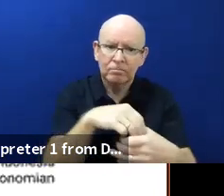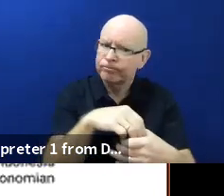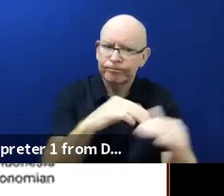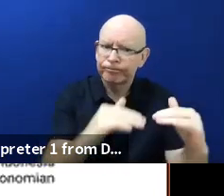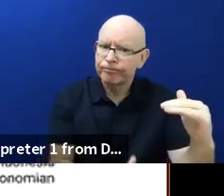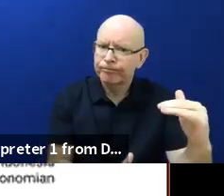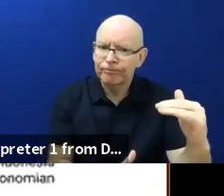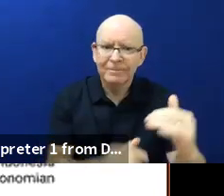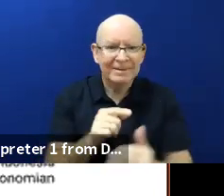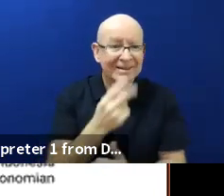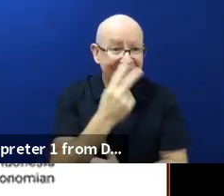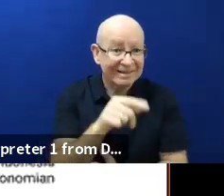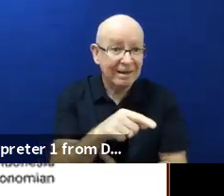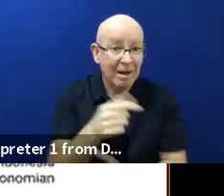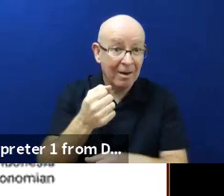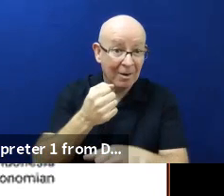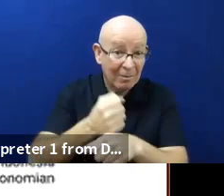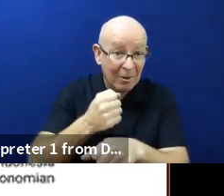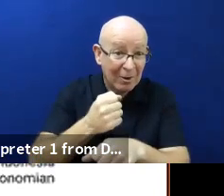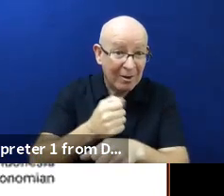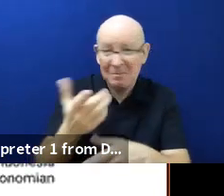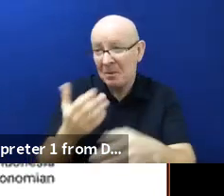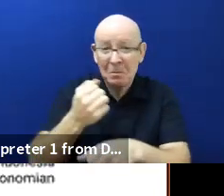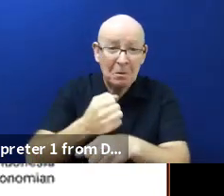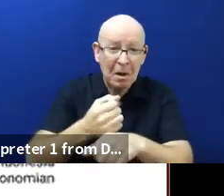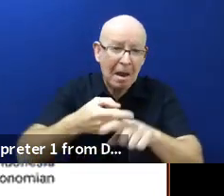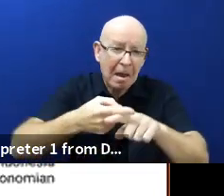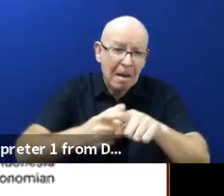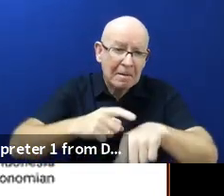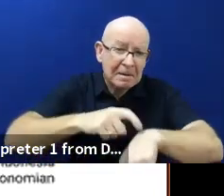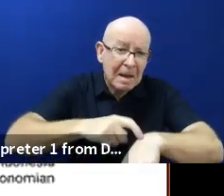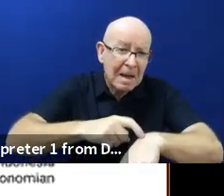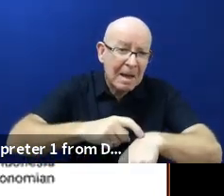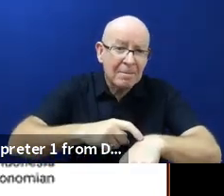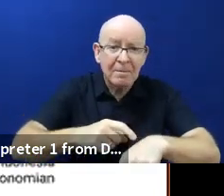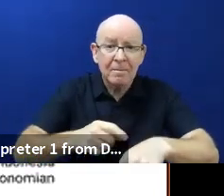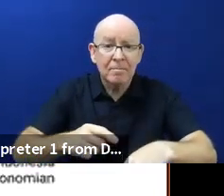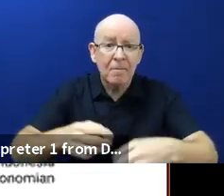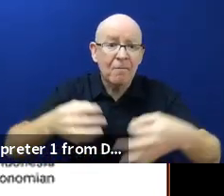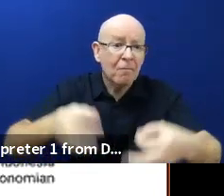severity of disability. This implies that the need to care for household members with disability